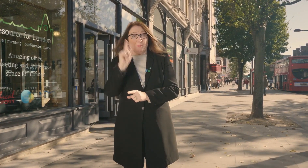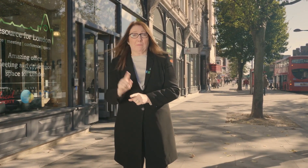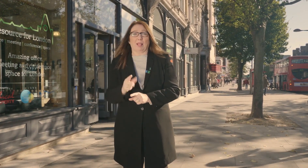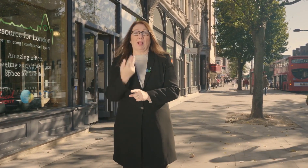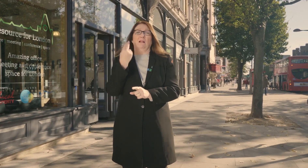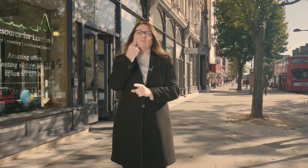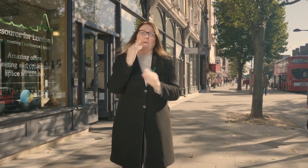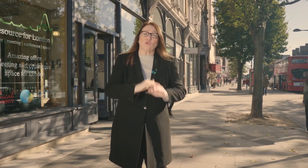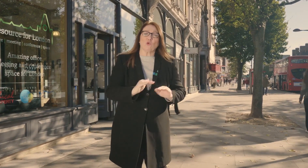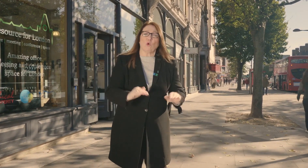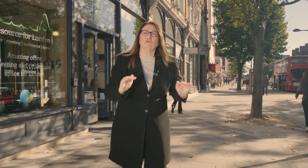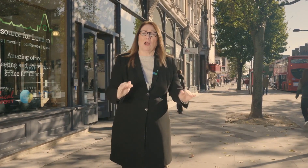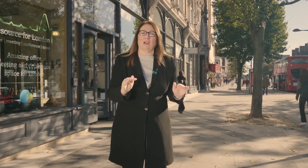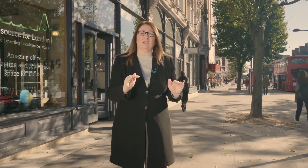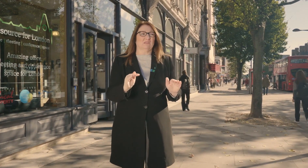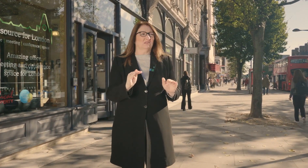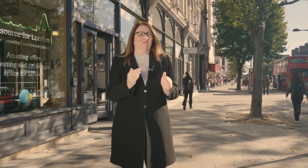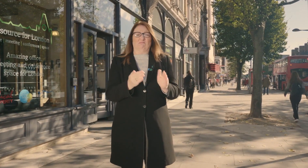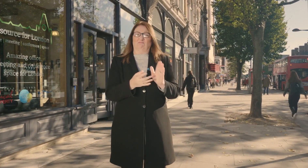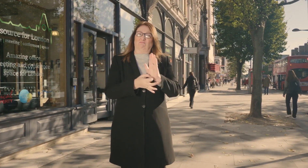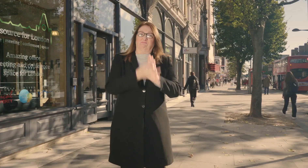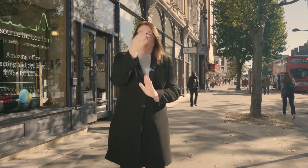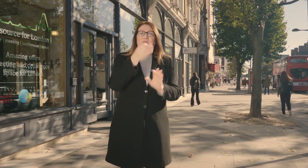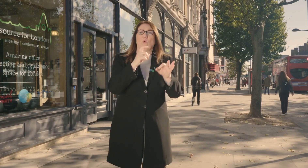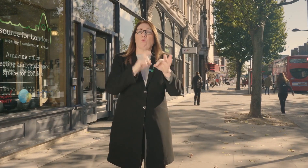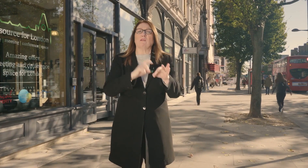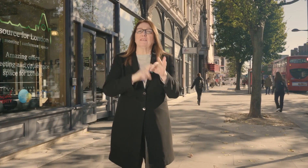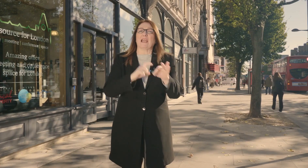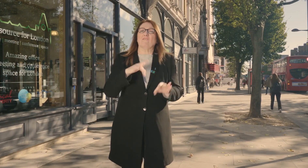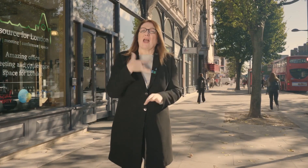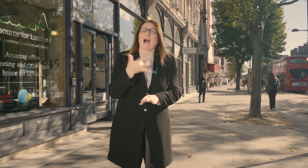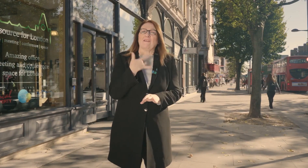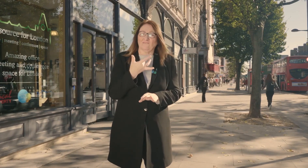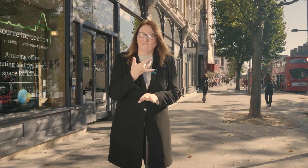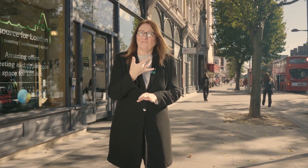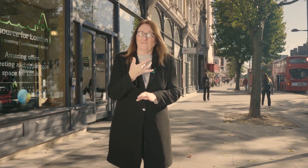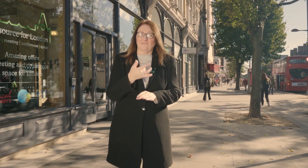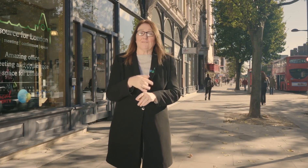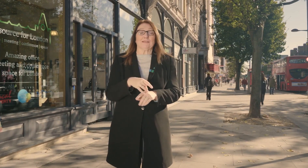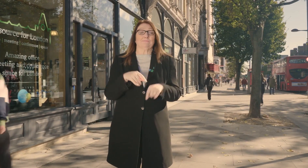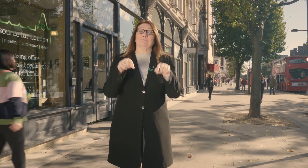to improve the quality of life for Deaf people and Deaf children.